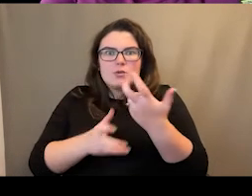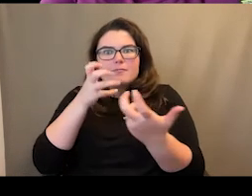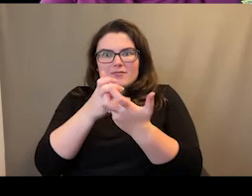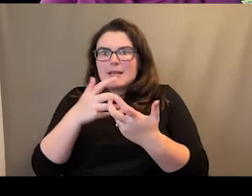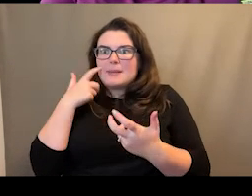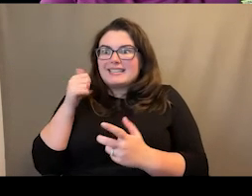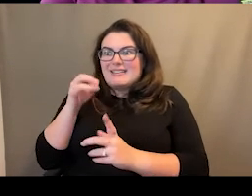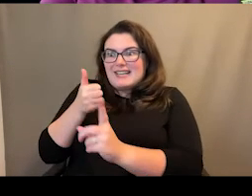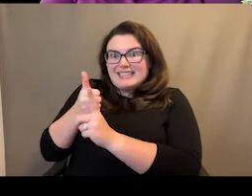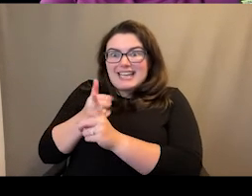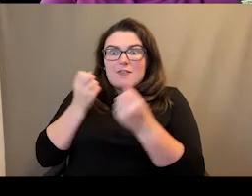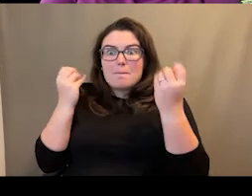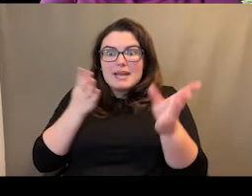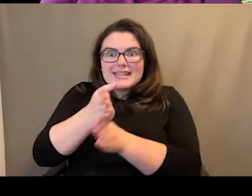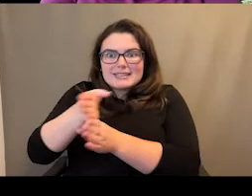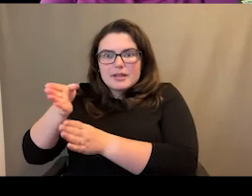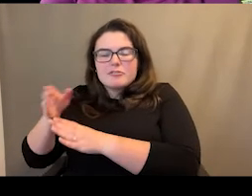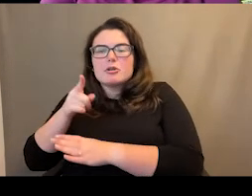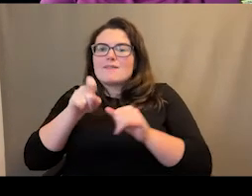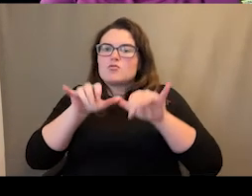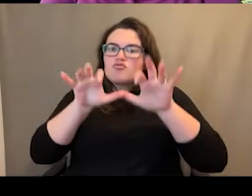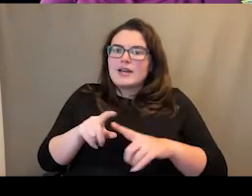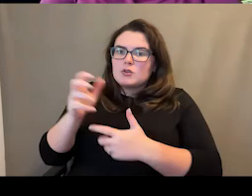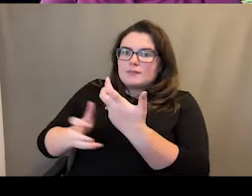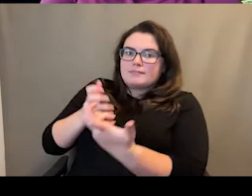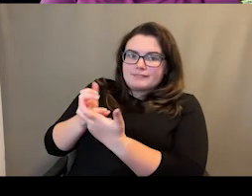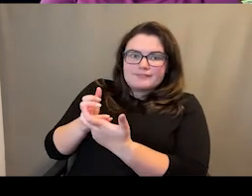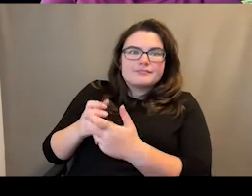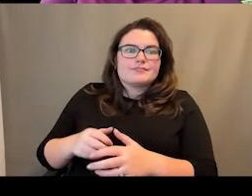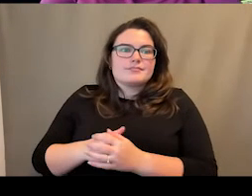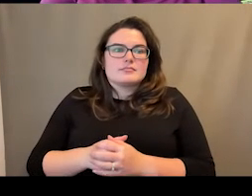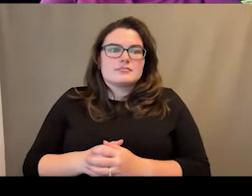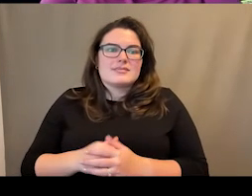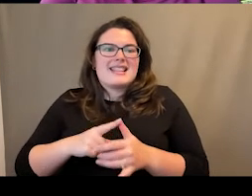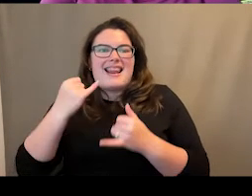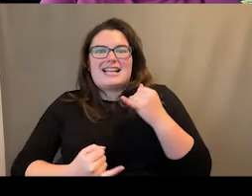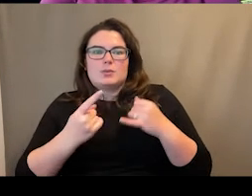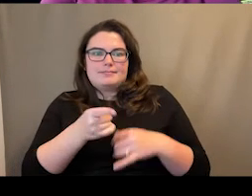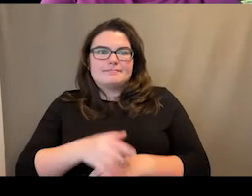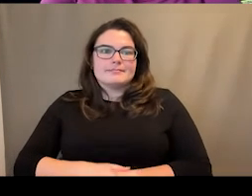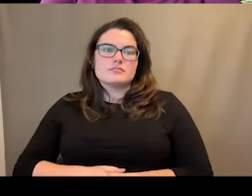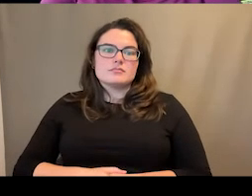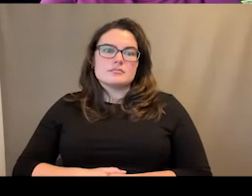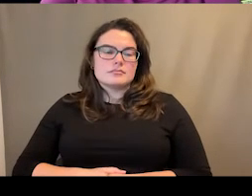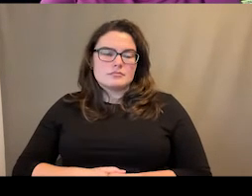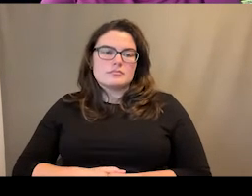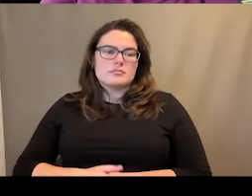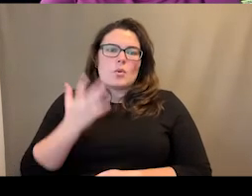Then finally, broader impacts. Why should the taxpayers care about your particular proposal,